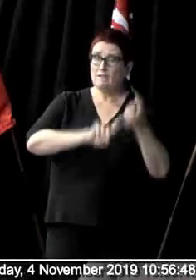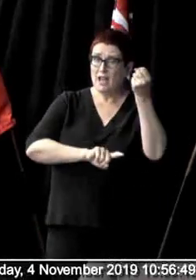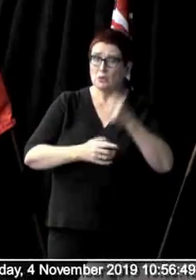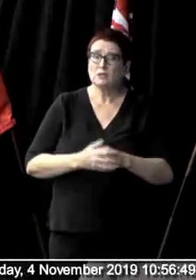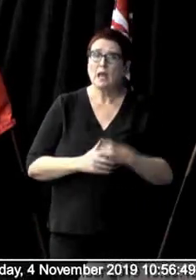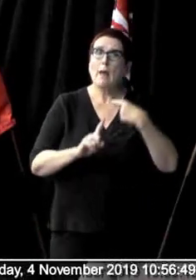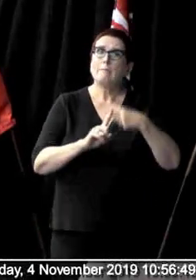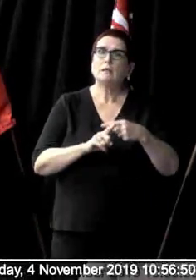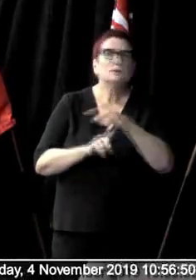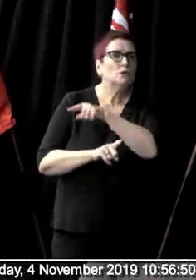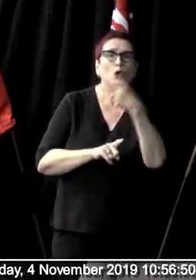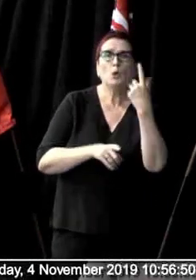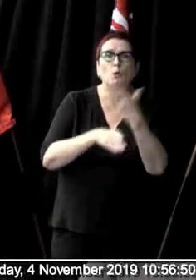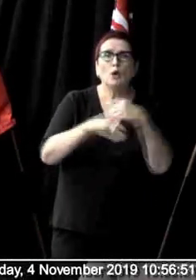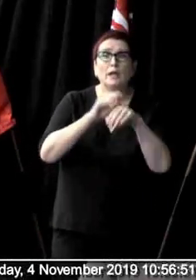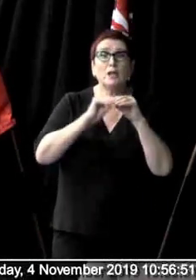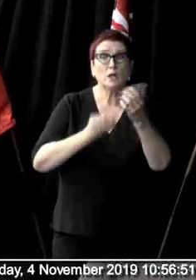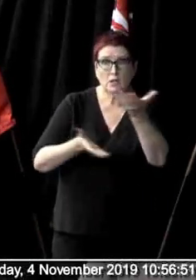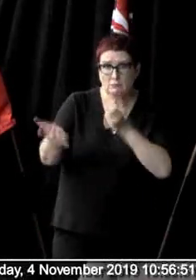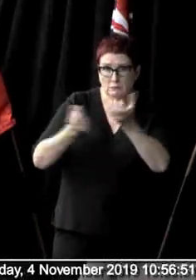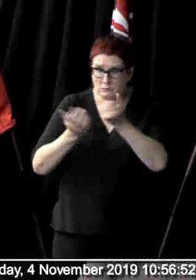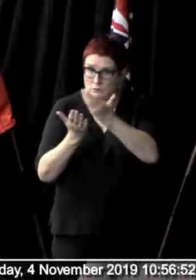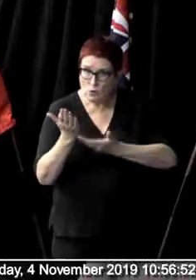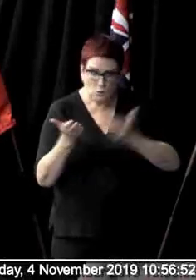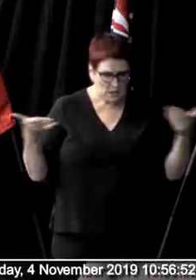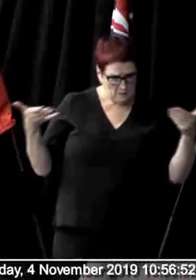by those who work within the system, tend to the conclusion that we,